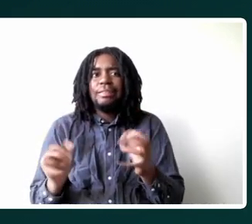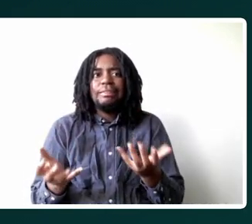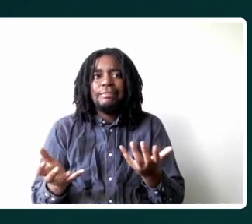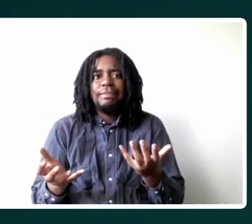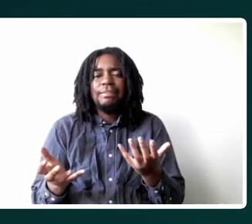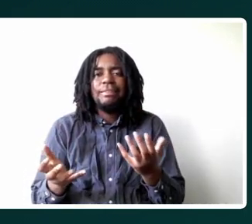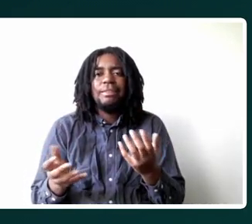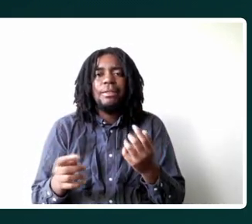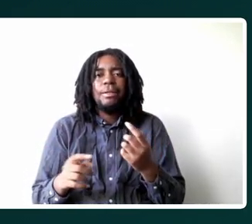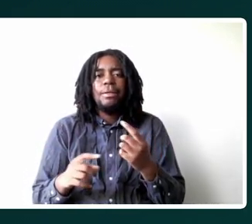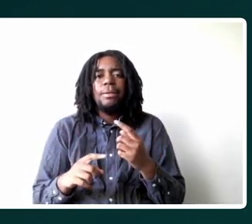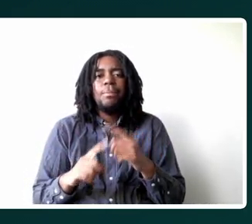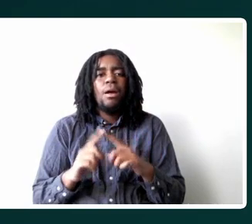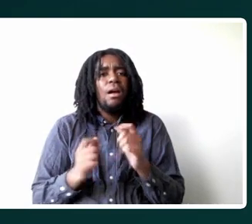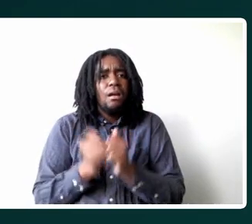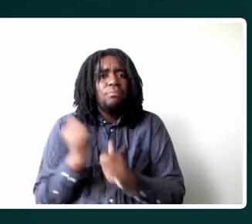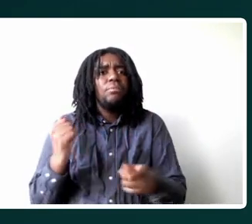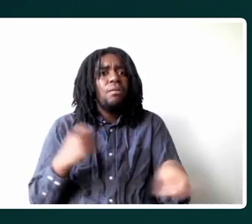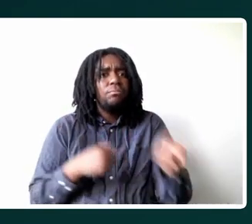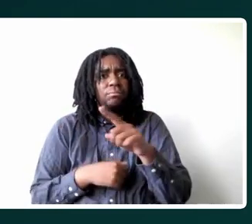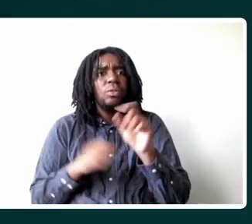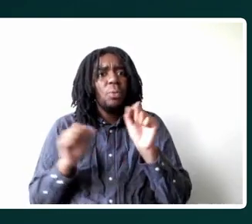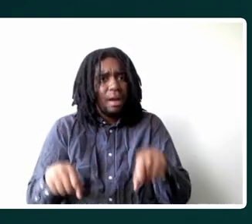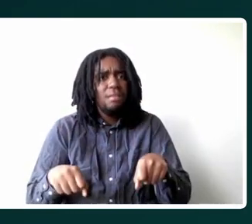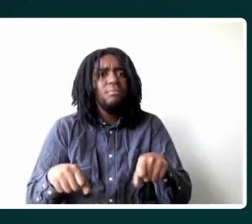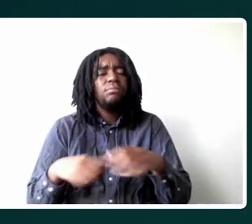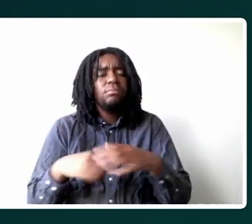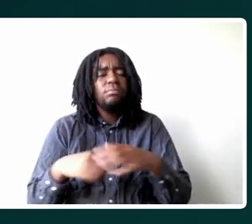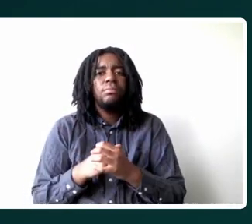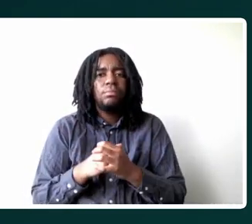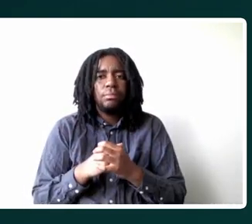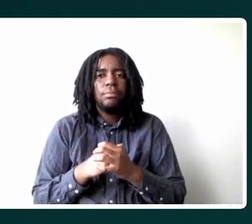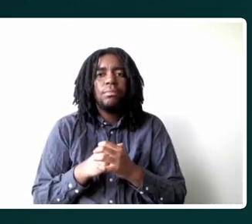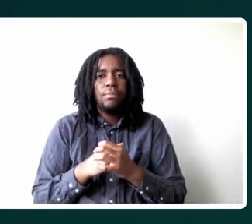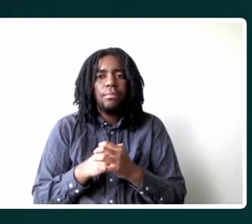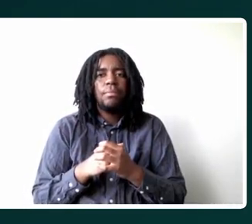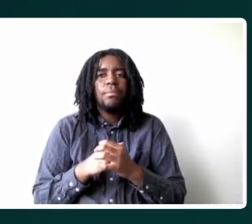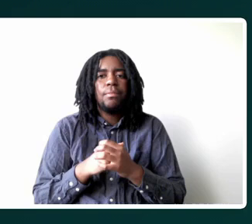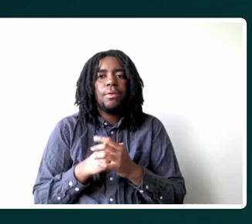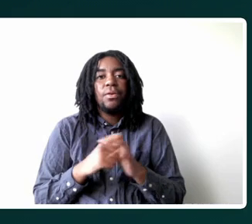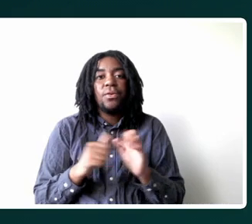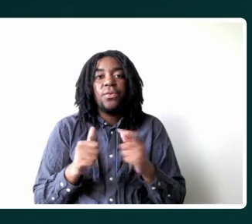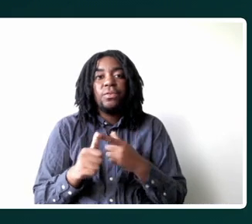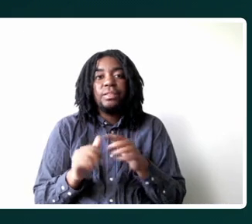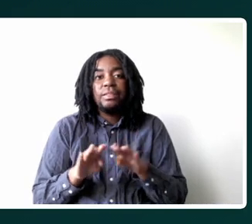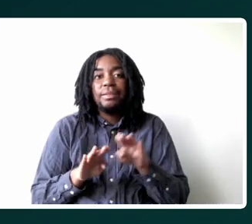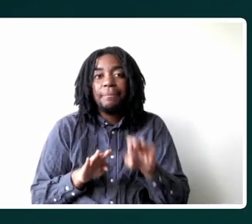do this. What might be my first steps? You might be wondering. Well, first, you need to identify